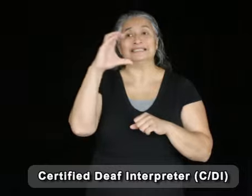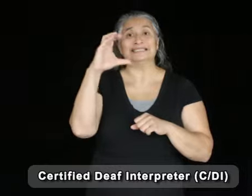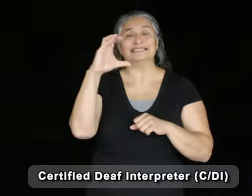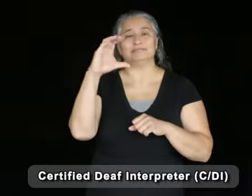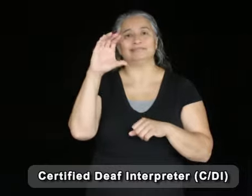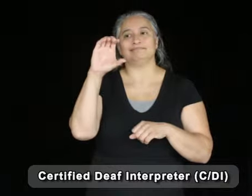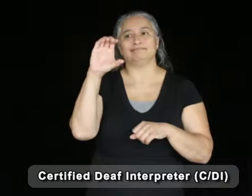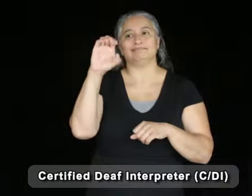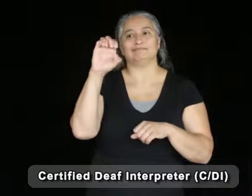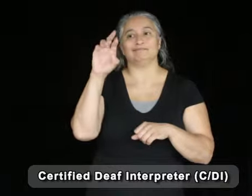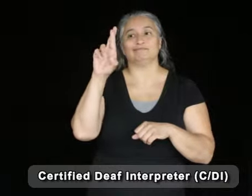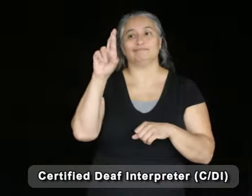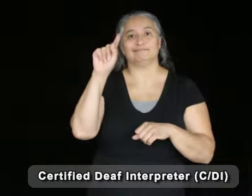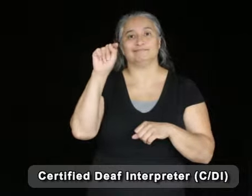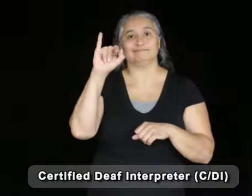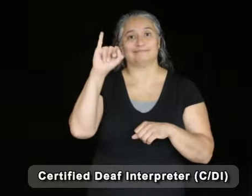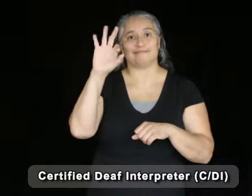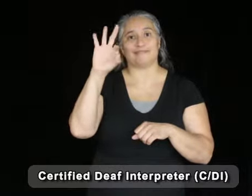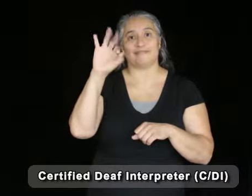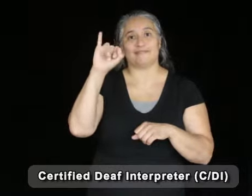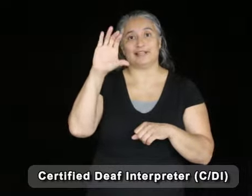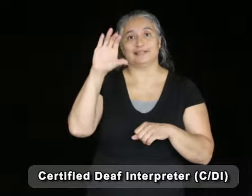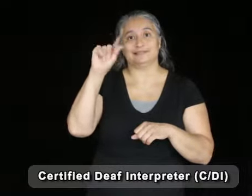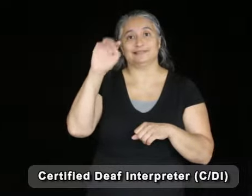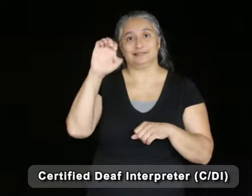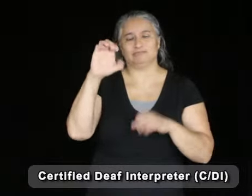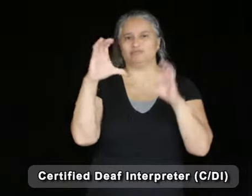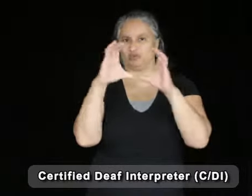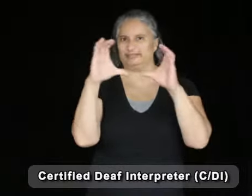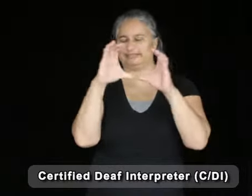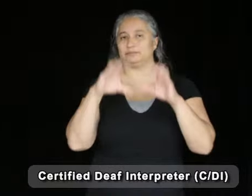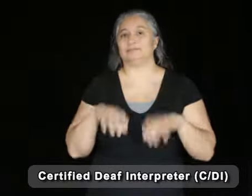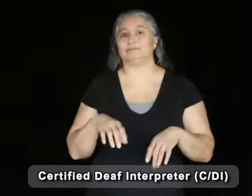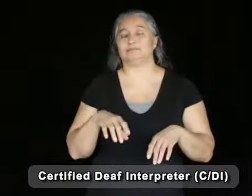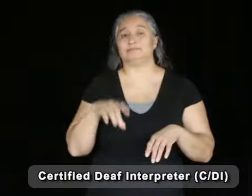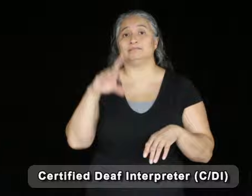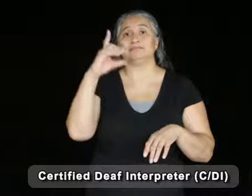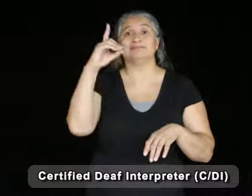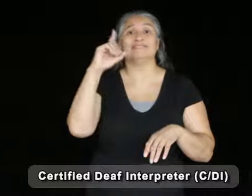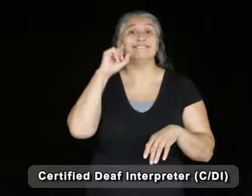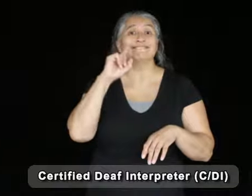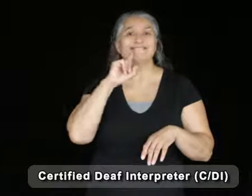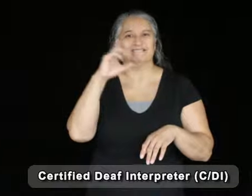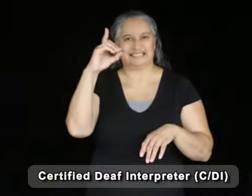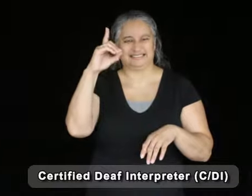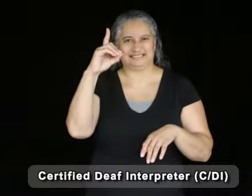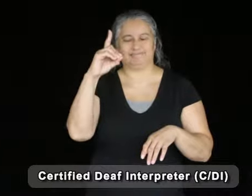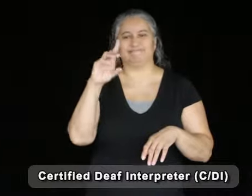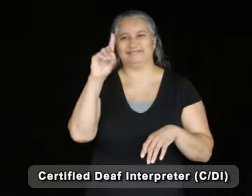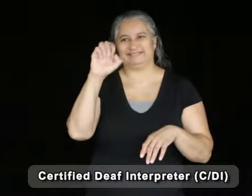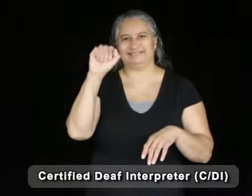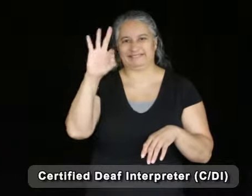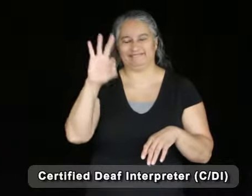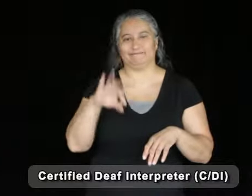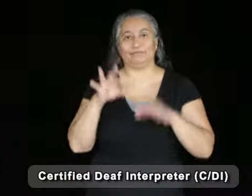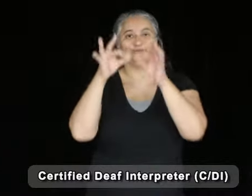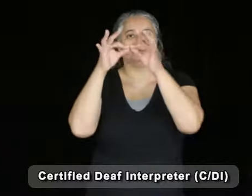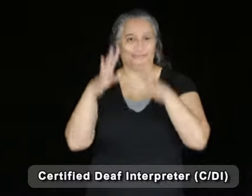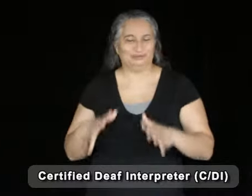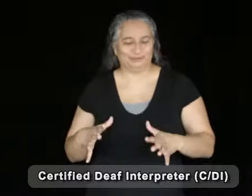C - Certified. D - Deaf. I - Interpreter.